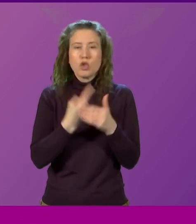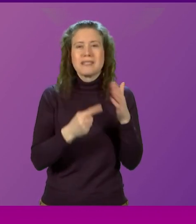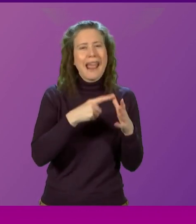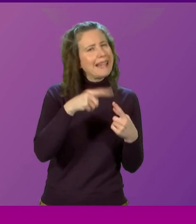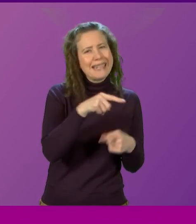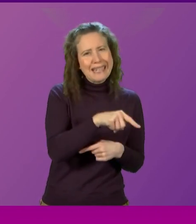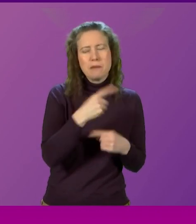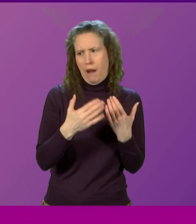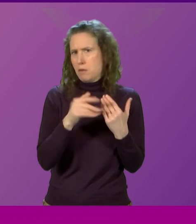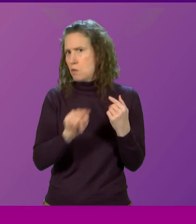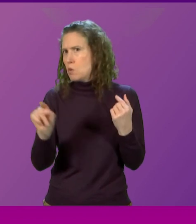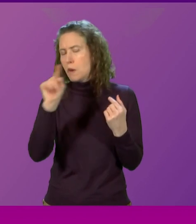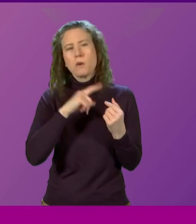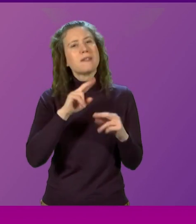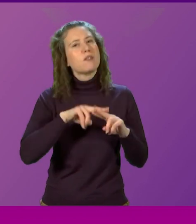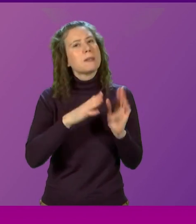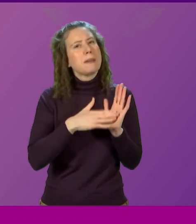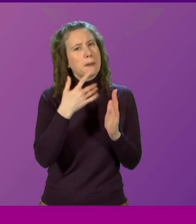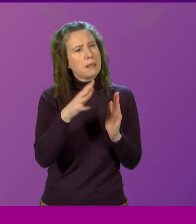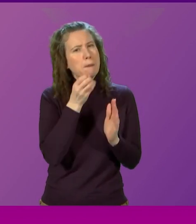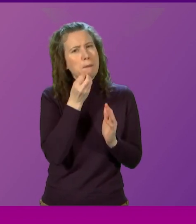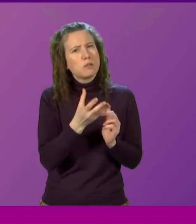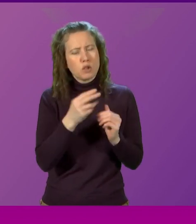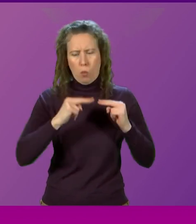The First Minister mentioned discharges.